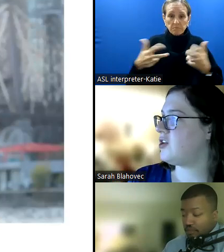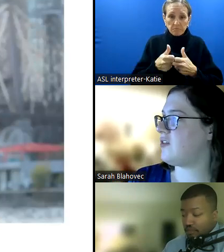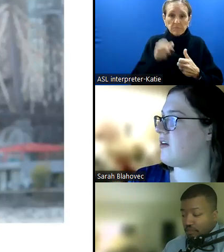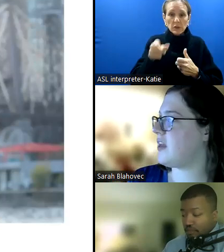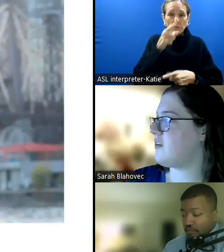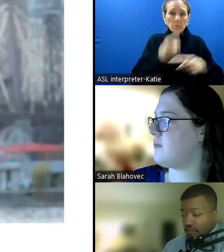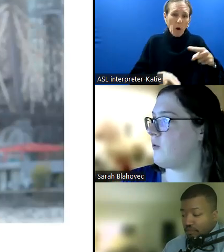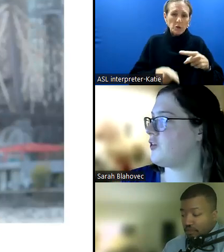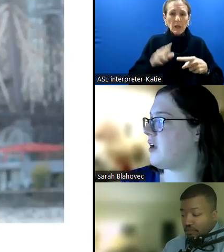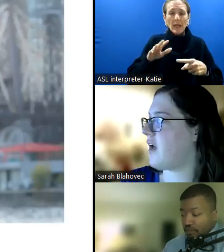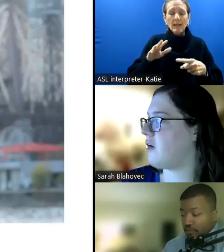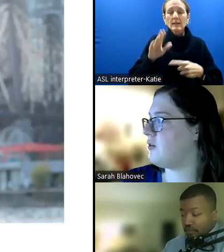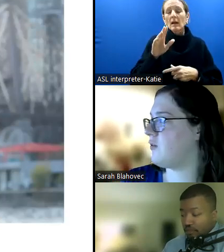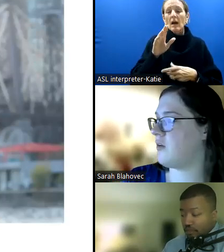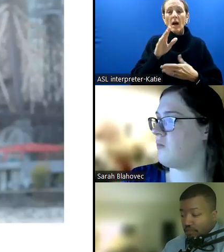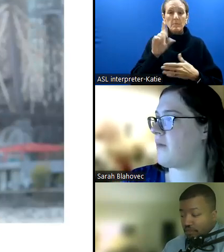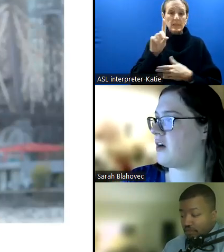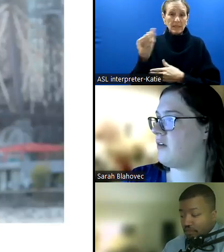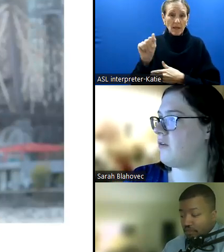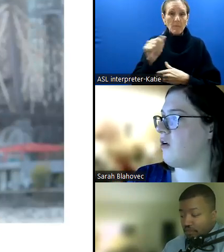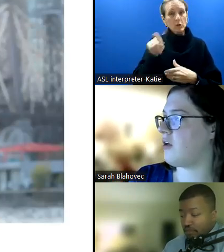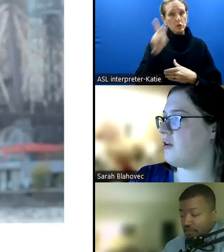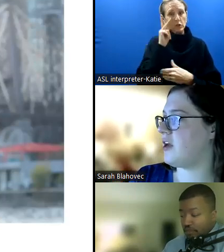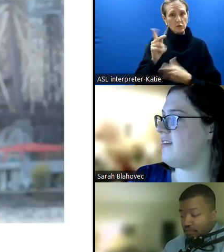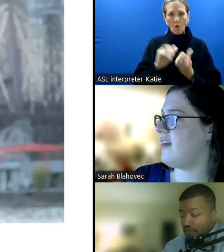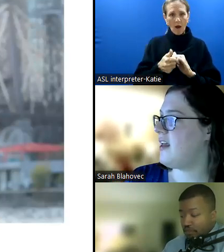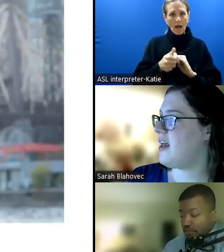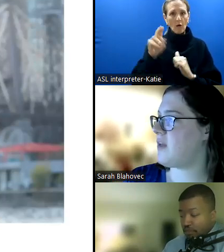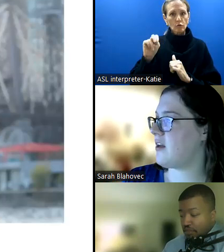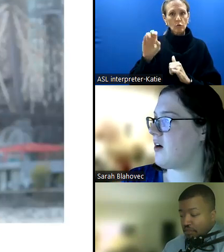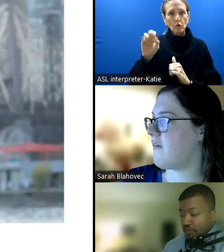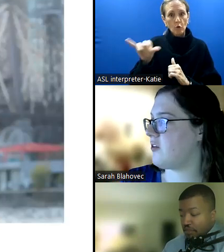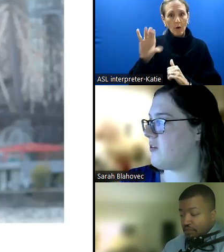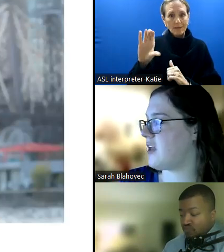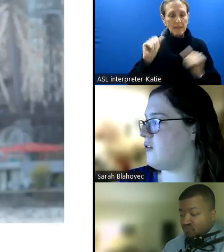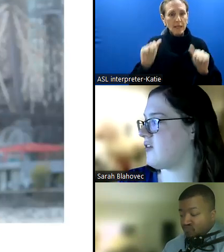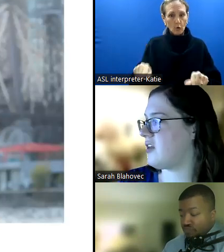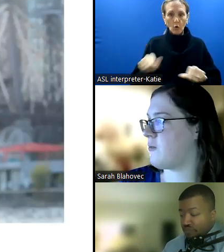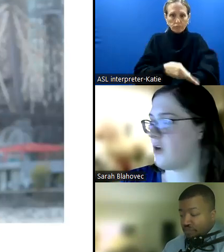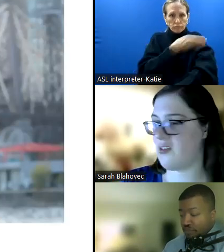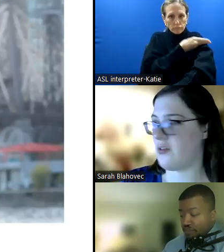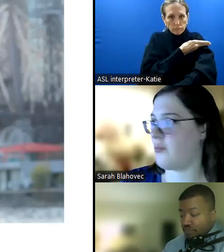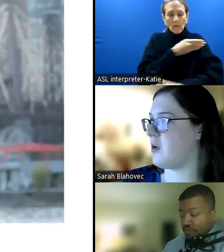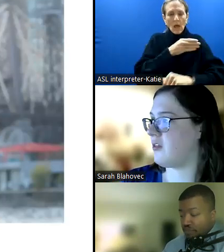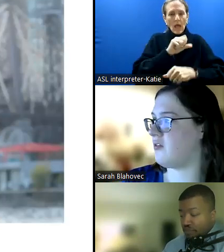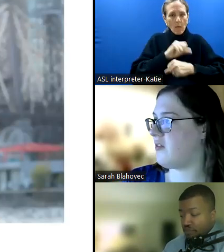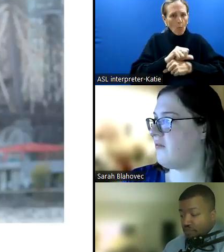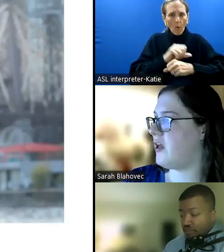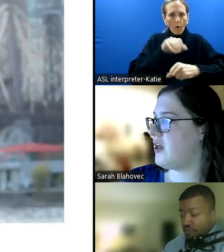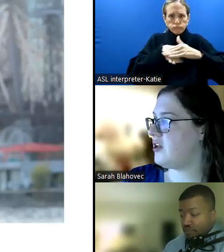she saw an intimate portrait of how New York can work better for all communities and began her efforts to make New York City more accessible and inclusive.